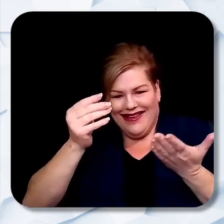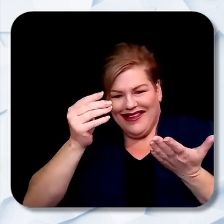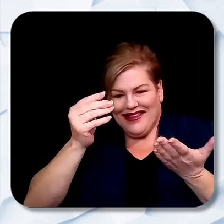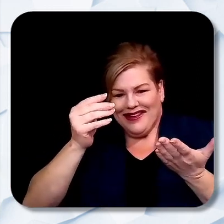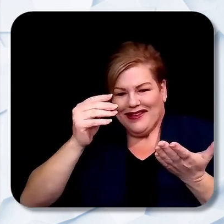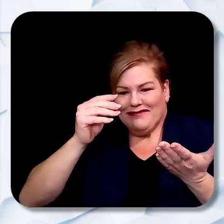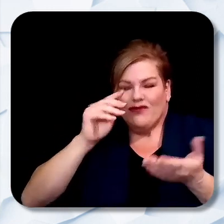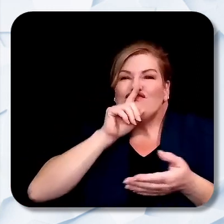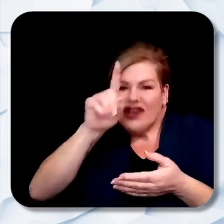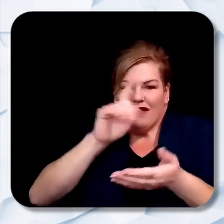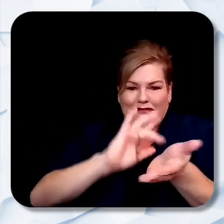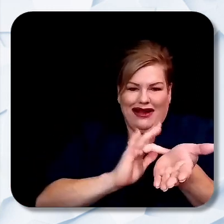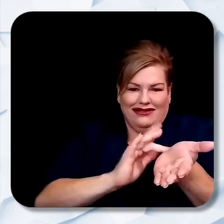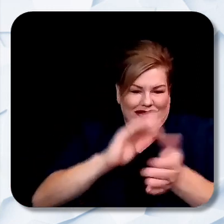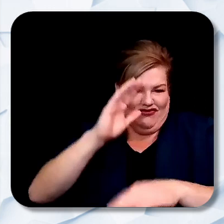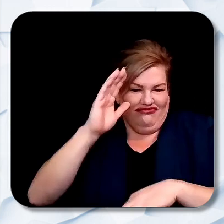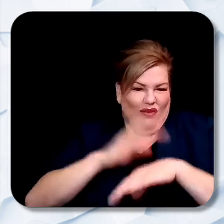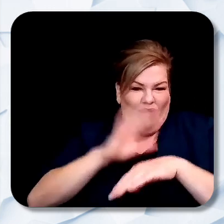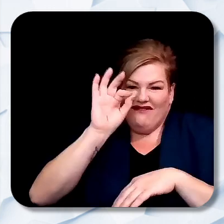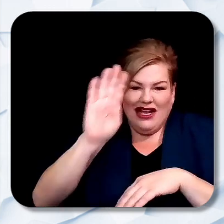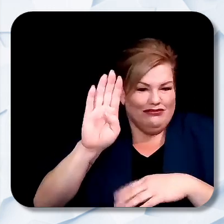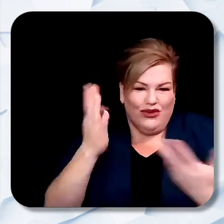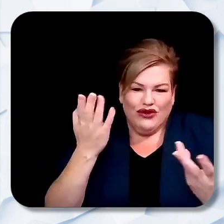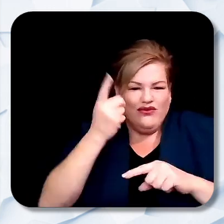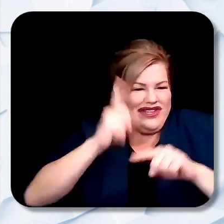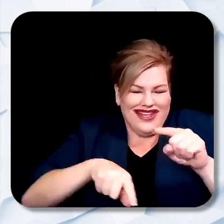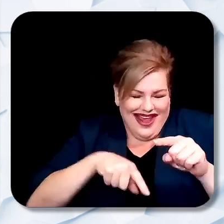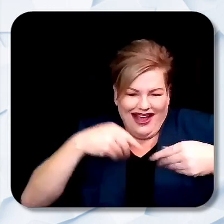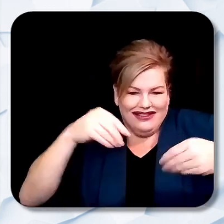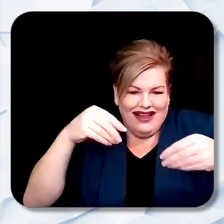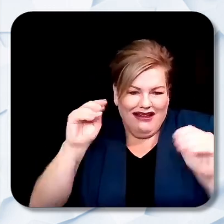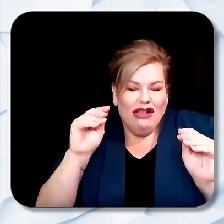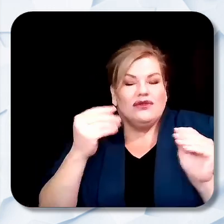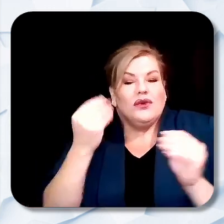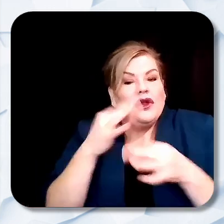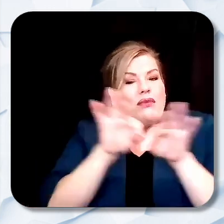that pill is overwhelmingly likely to be fake. What we want poke folks to know is that one pill